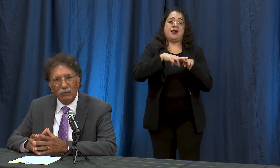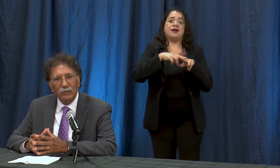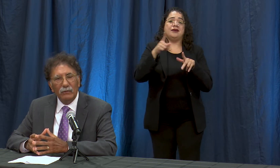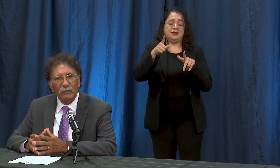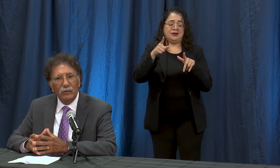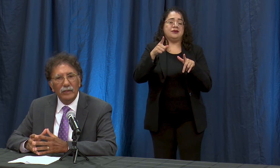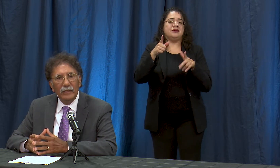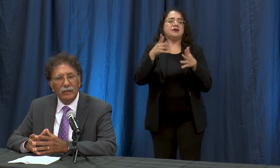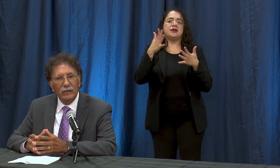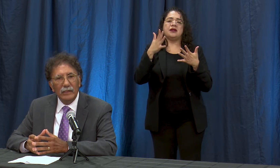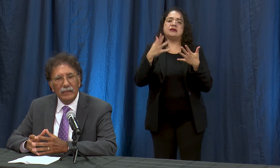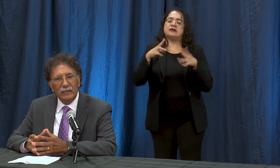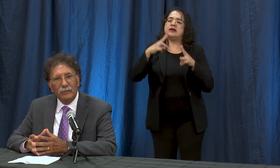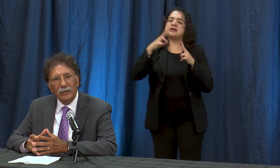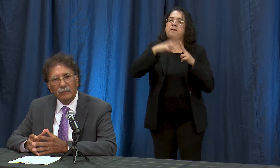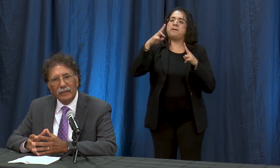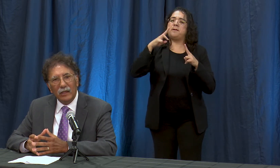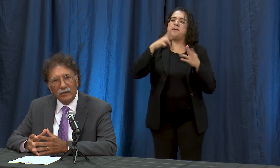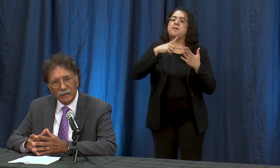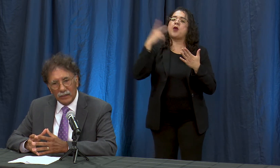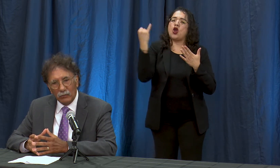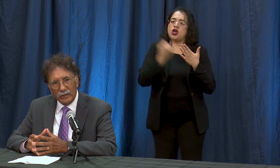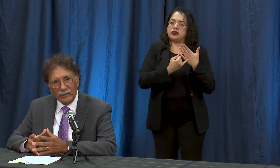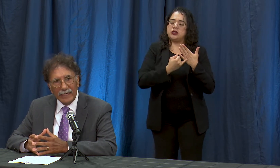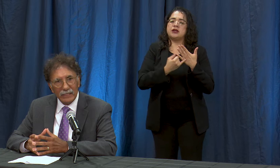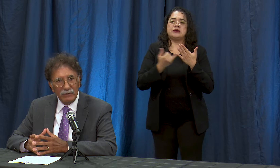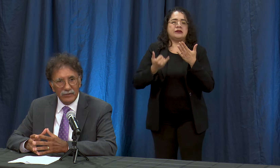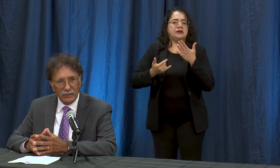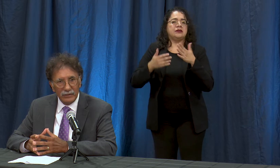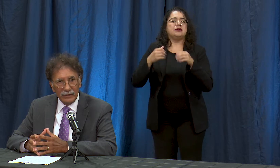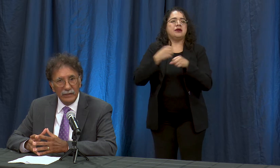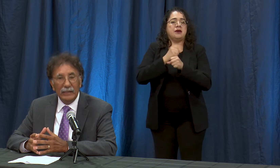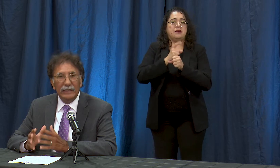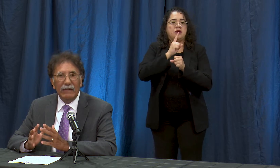were moving forward here is the Pier B On-Dock Rail Support Facility. That